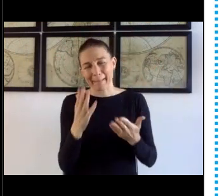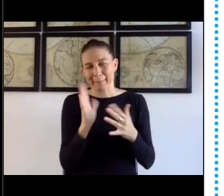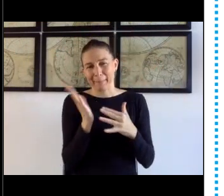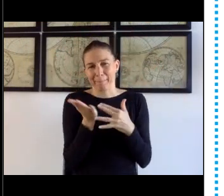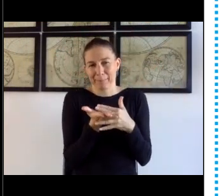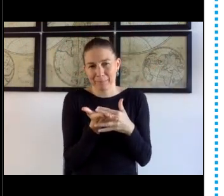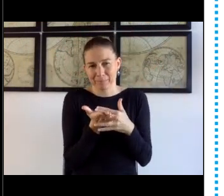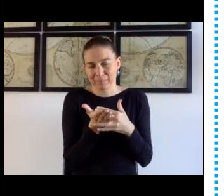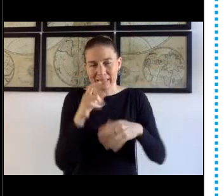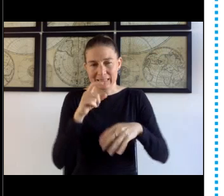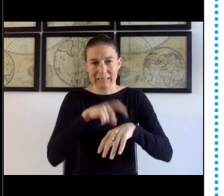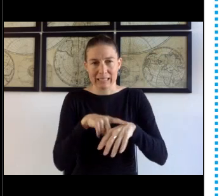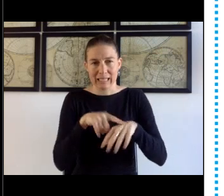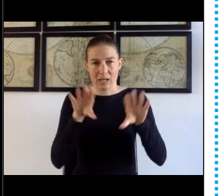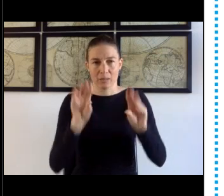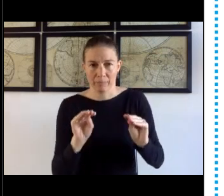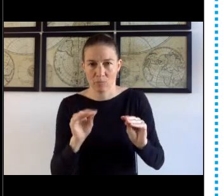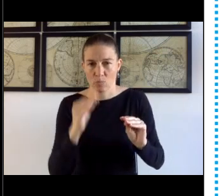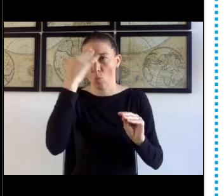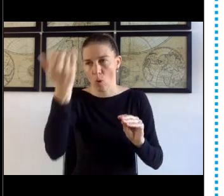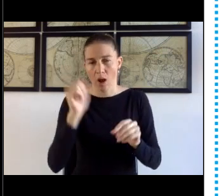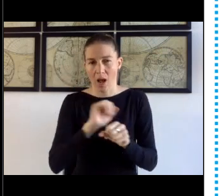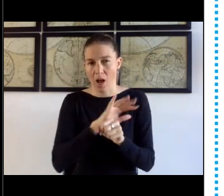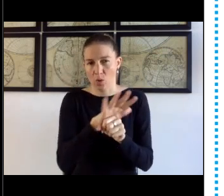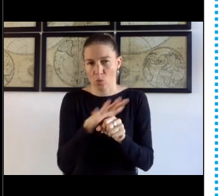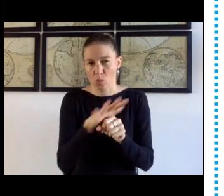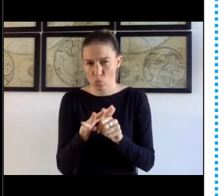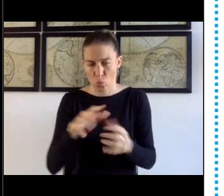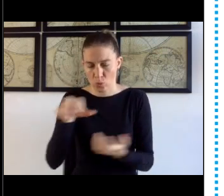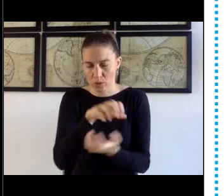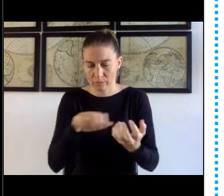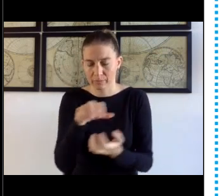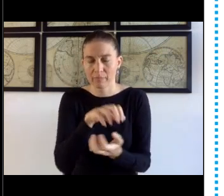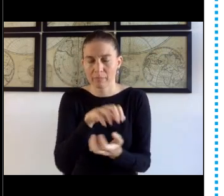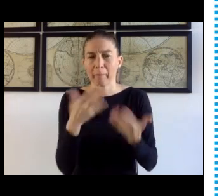It might be delayed but it doesn't look good at the moment.